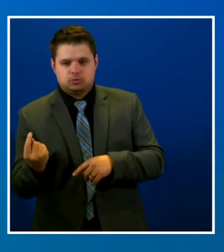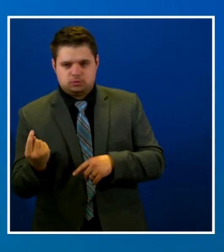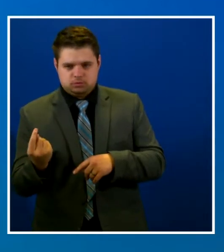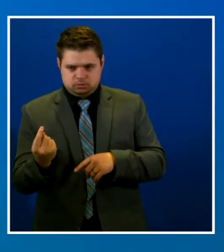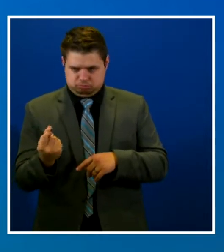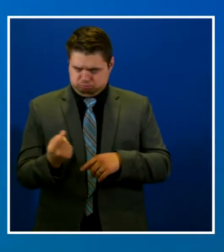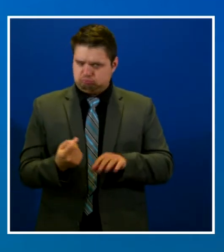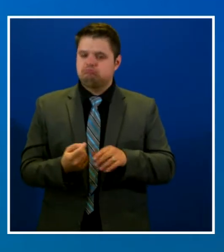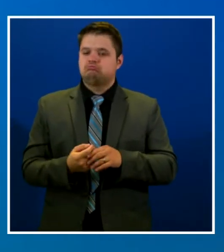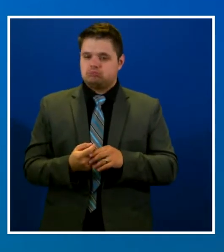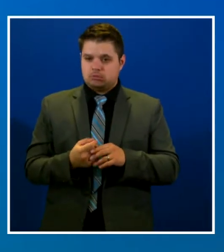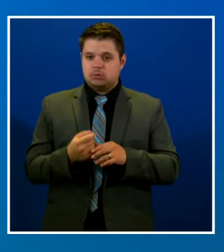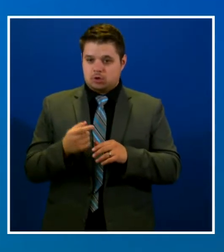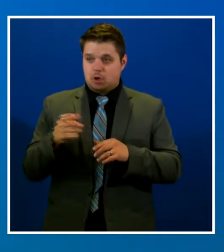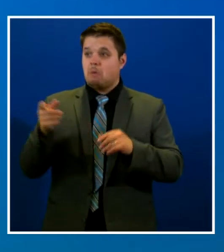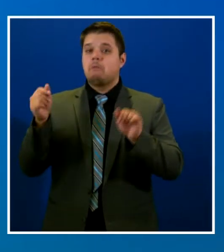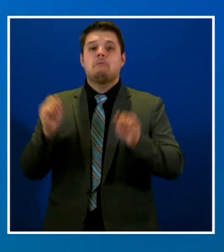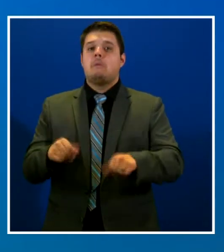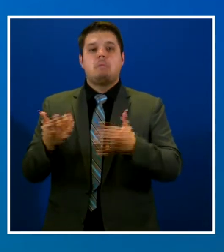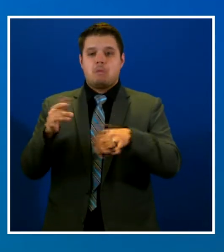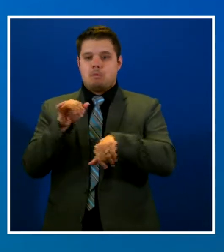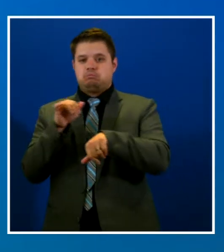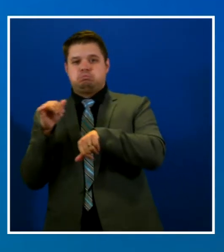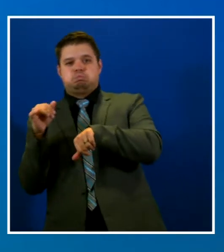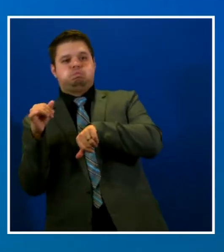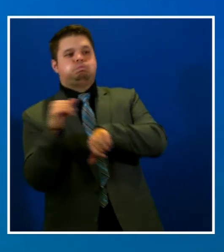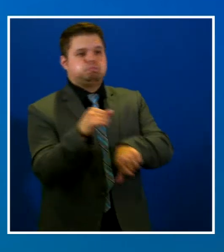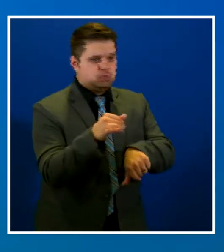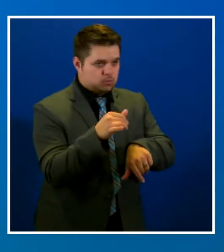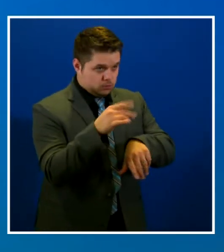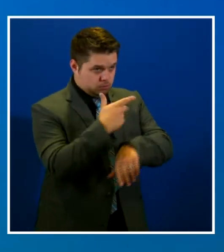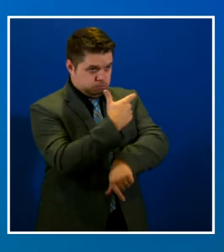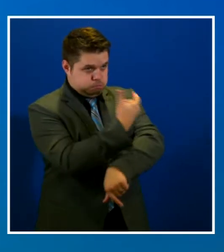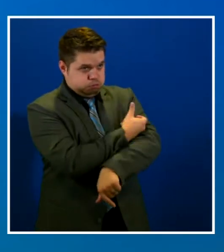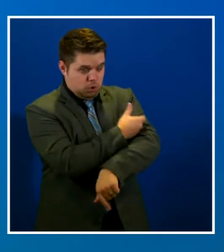options in the Tower Mall parking lot. Each day up to 600